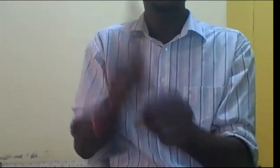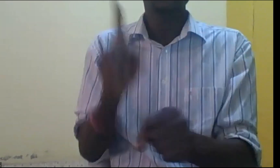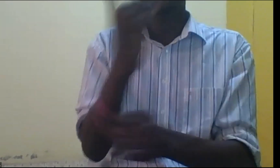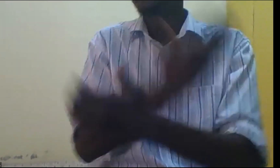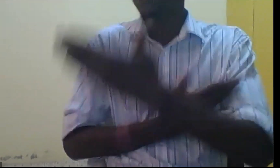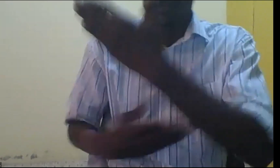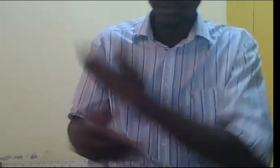Documents when it's time for researchers that should be included in those research.